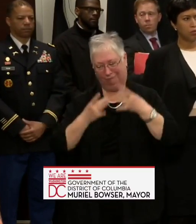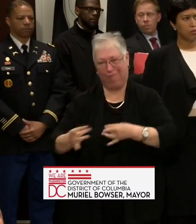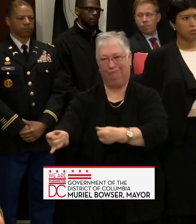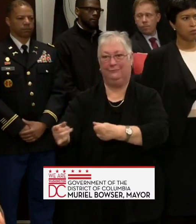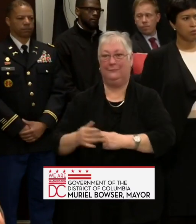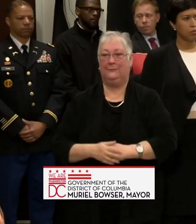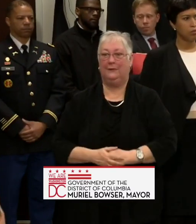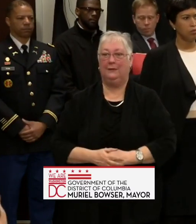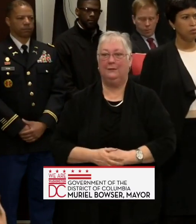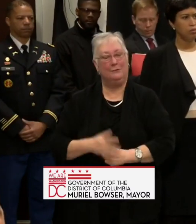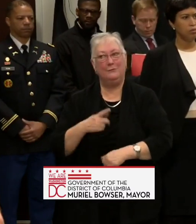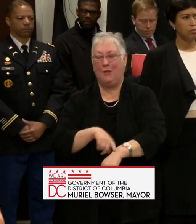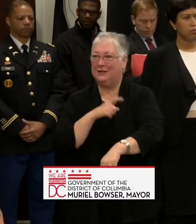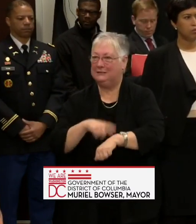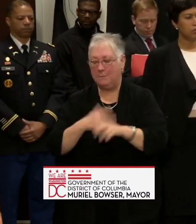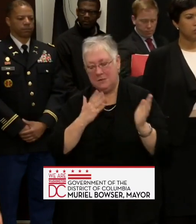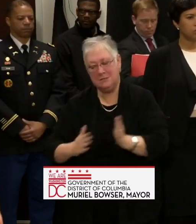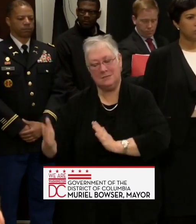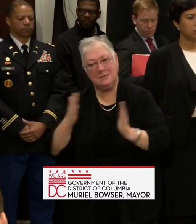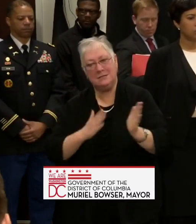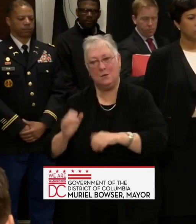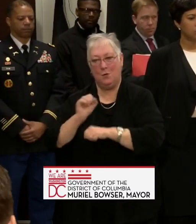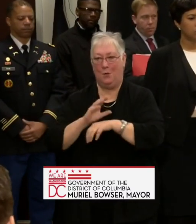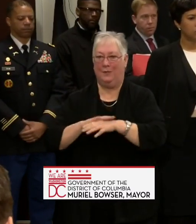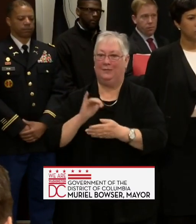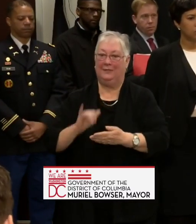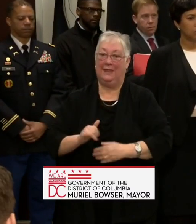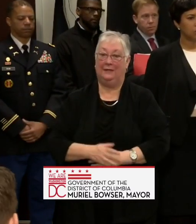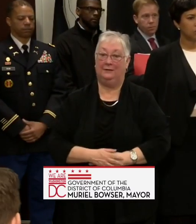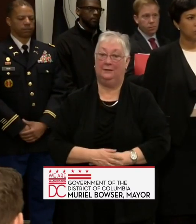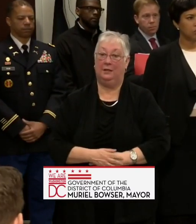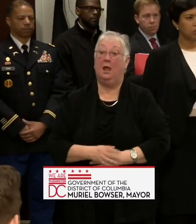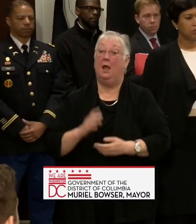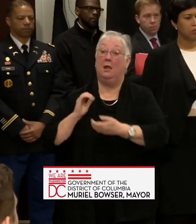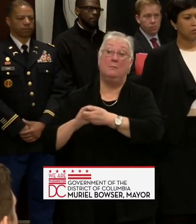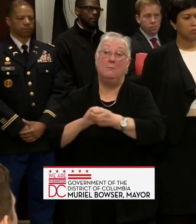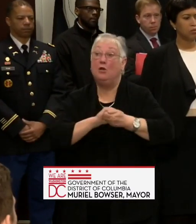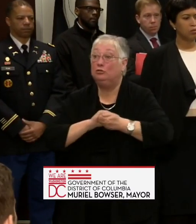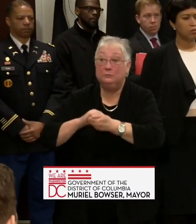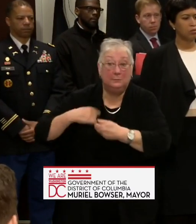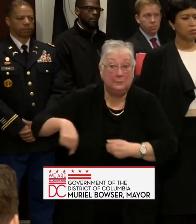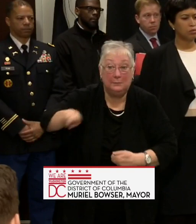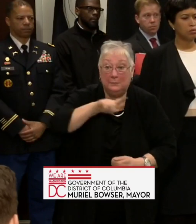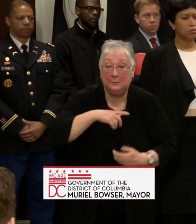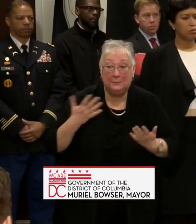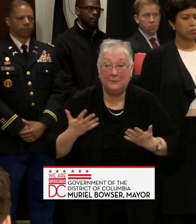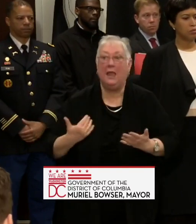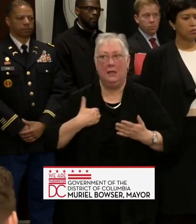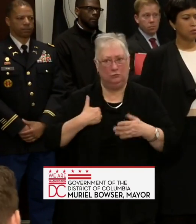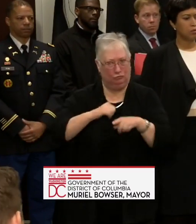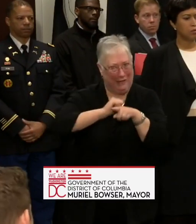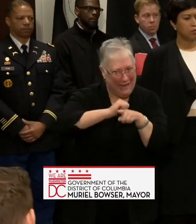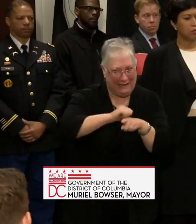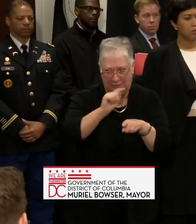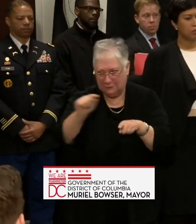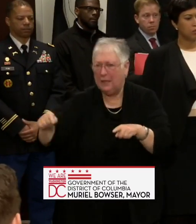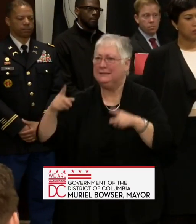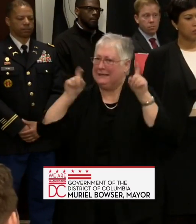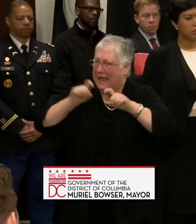TRAINING INITIATIVES AND TABLE TOP AND FIELD EXERCISES TO ENSURE THAT WE HAVE AN IMMEDIATE WELL-COORDINATED AND EFFECTIVE